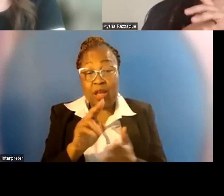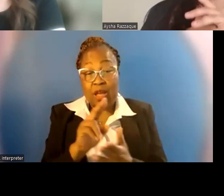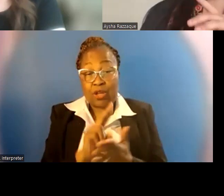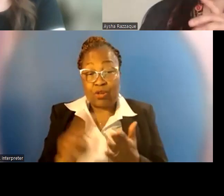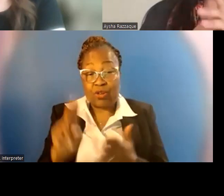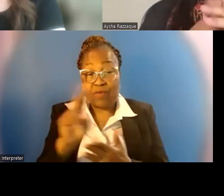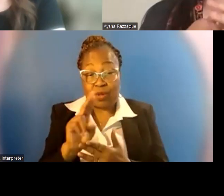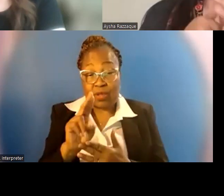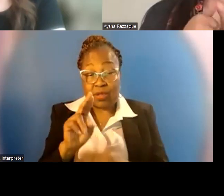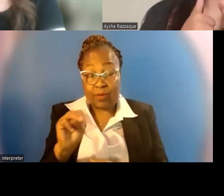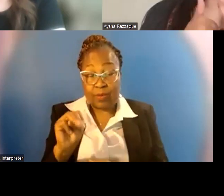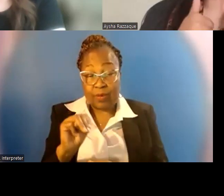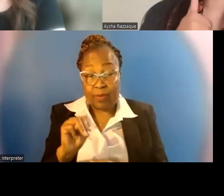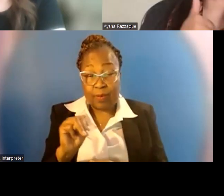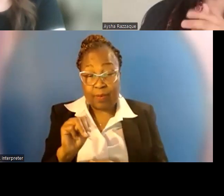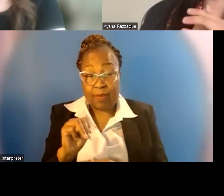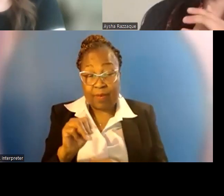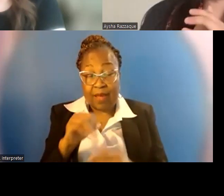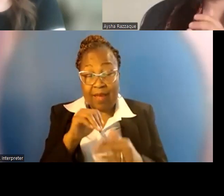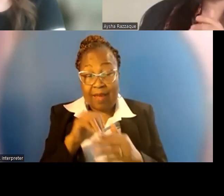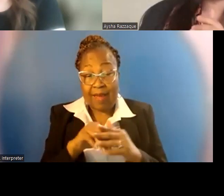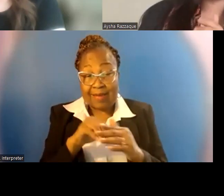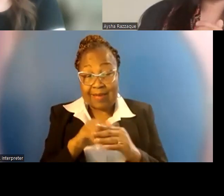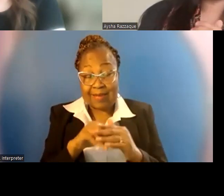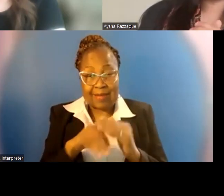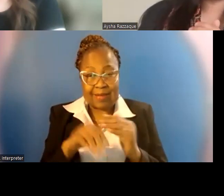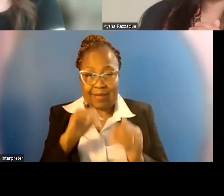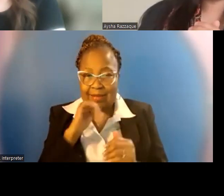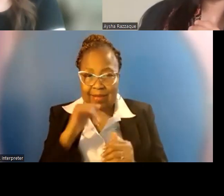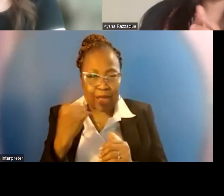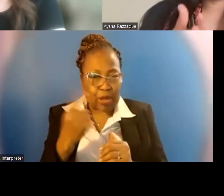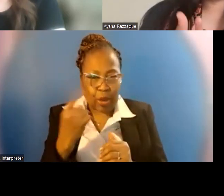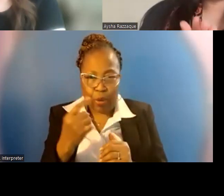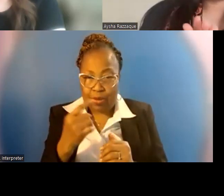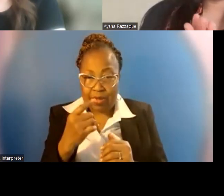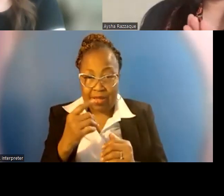that access is not just a disability issue,